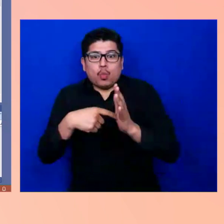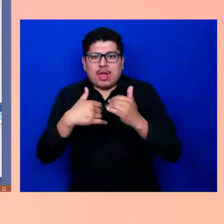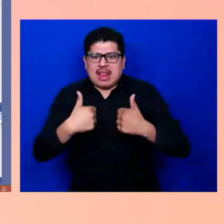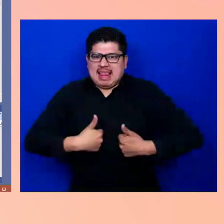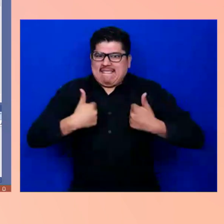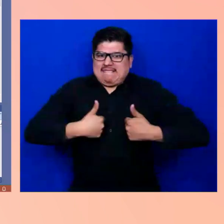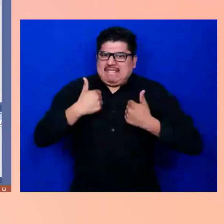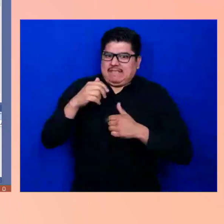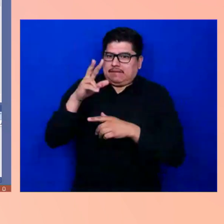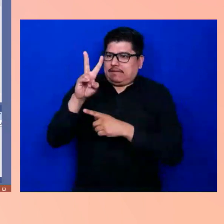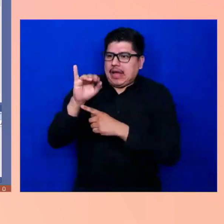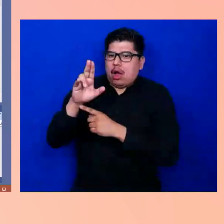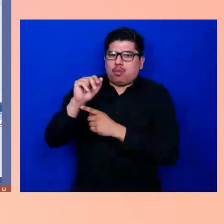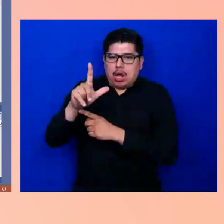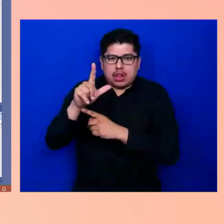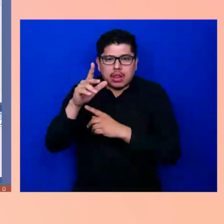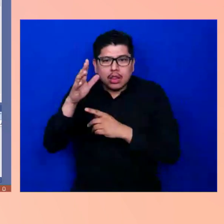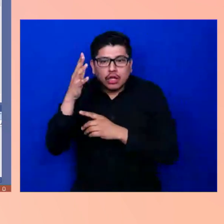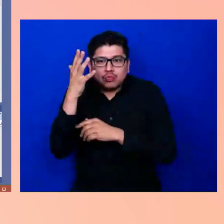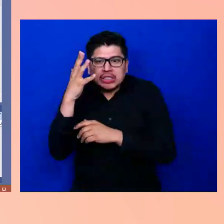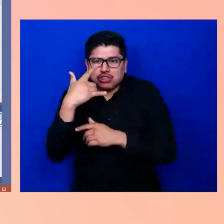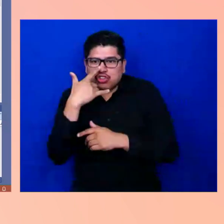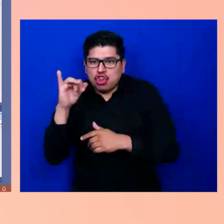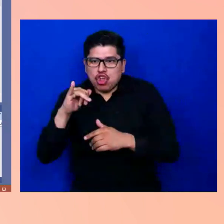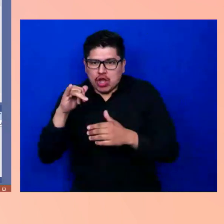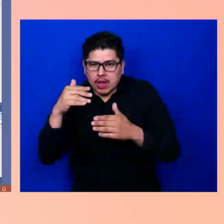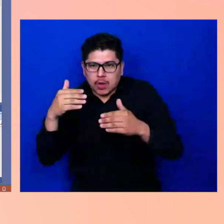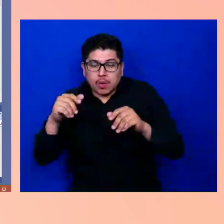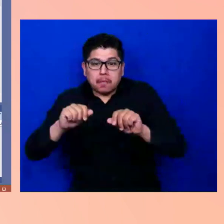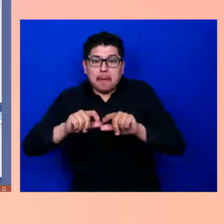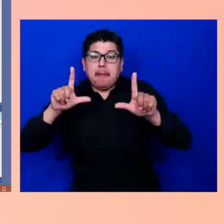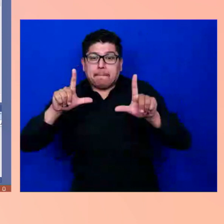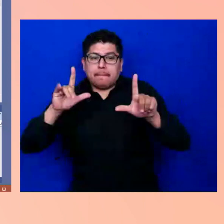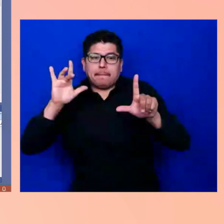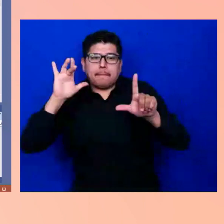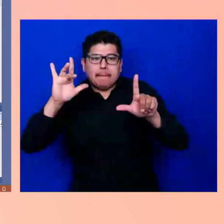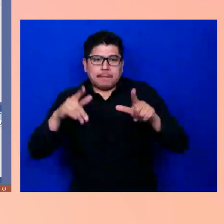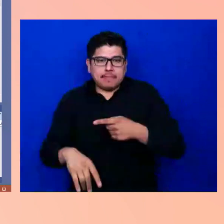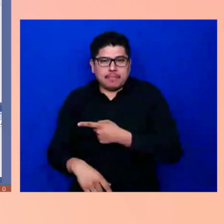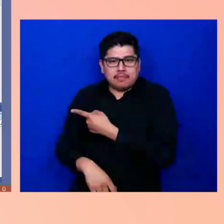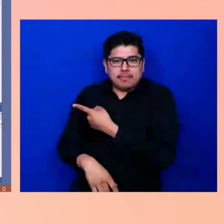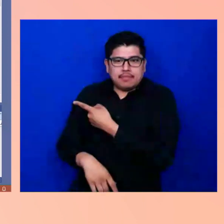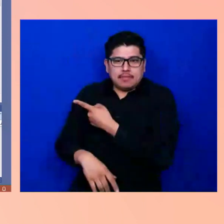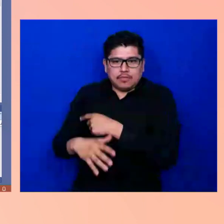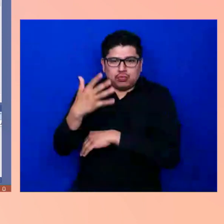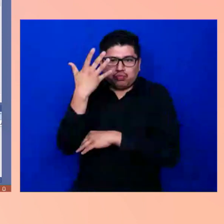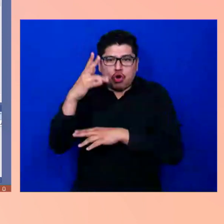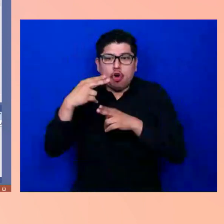a new button on the Live Visual Tree called the Accessibility Issues Checker. It looks like a little man.